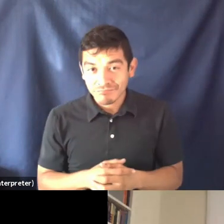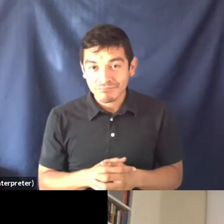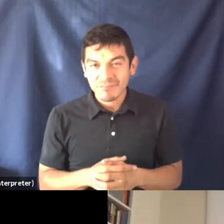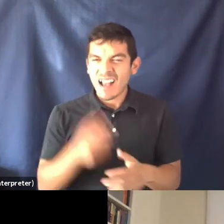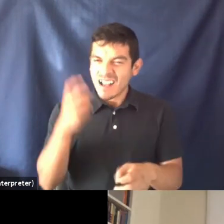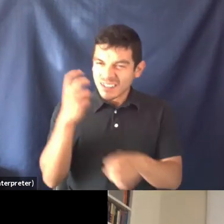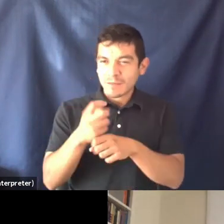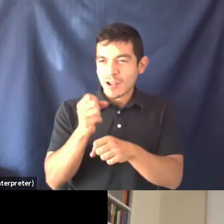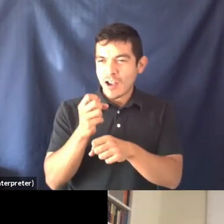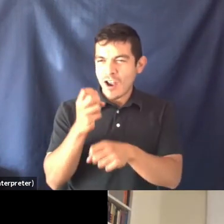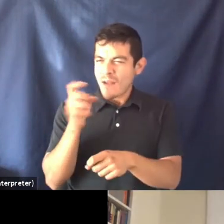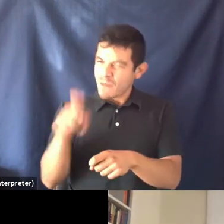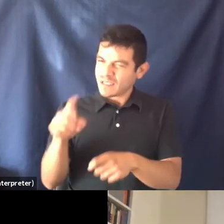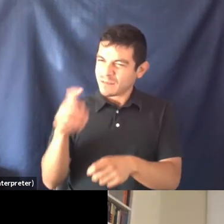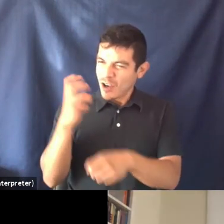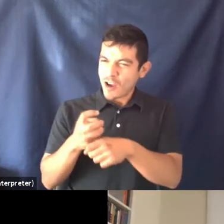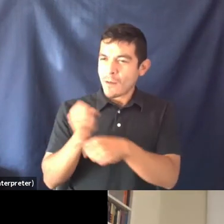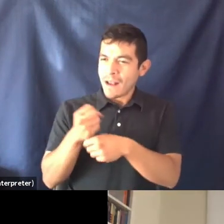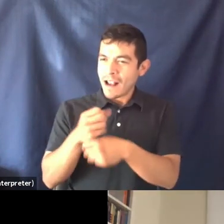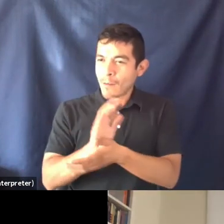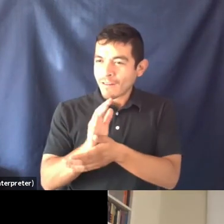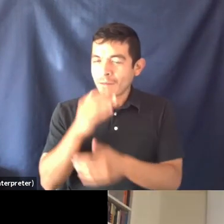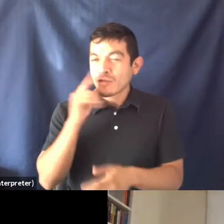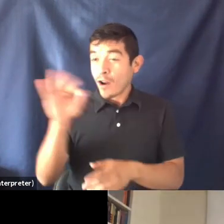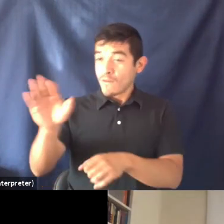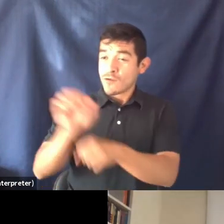because one of the jobs of the filmmakers is to be in control, right. Or to be sort of-- - Yeah.